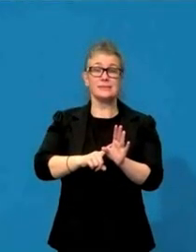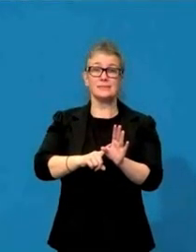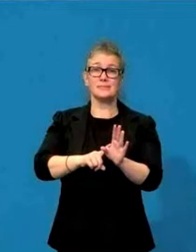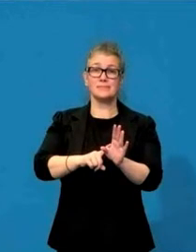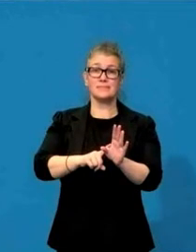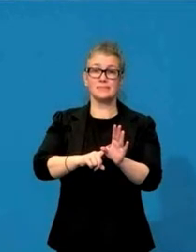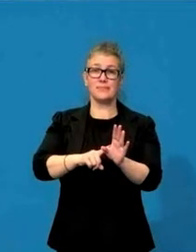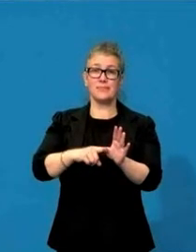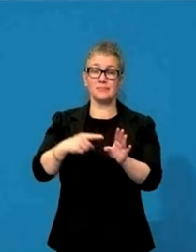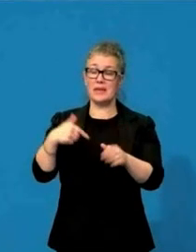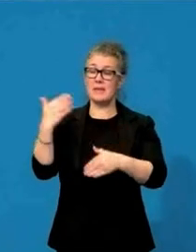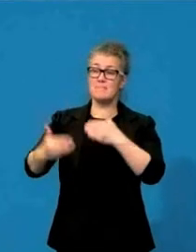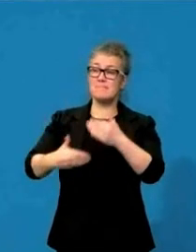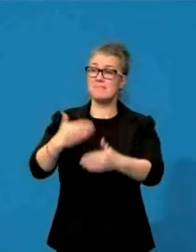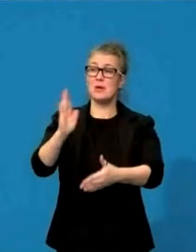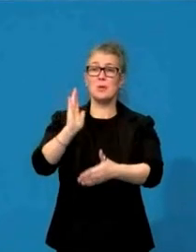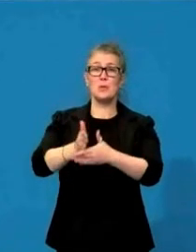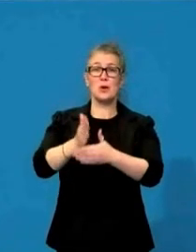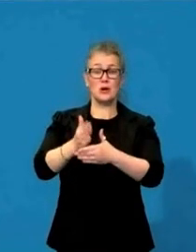he displayed in that video sometimes are challenged.